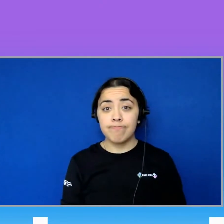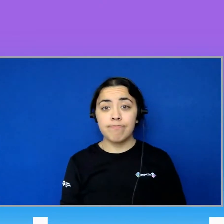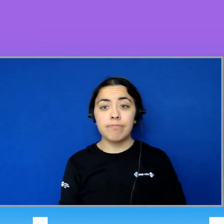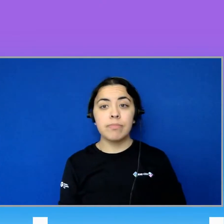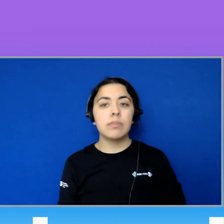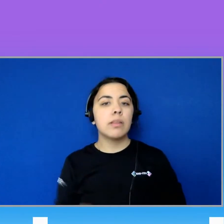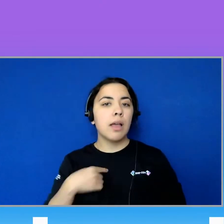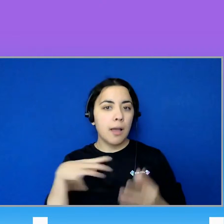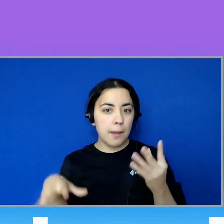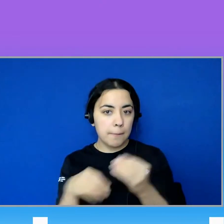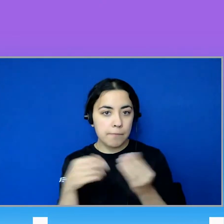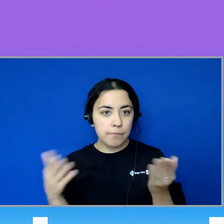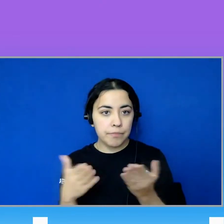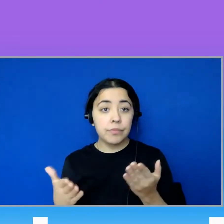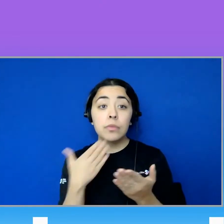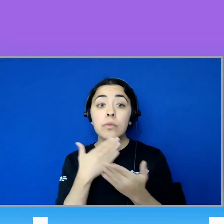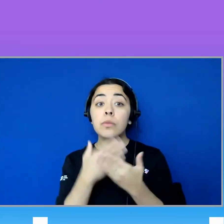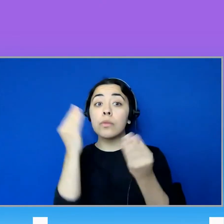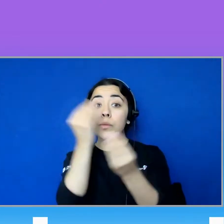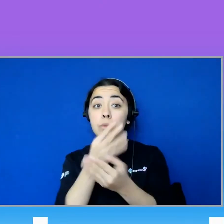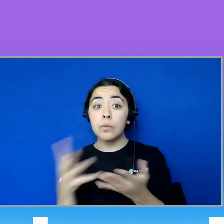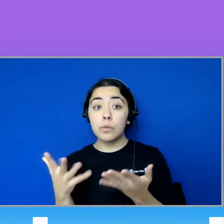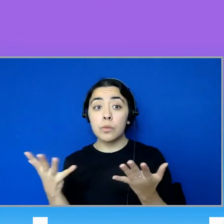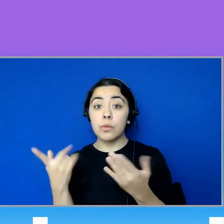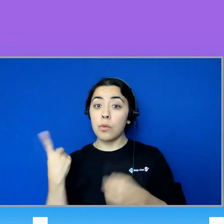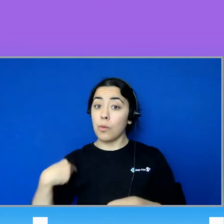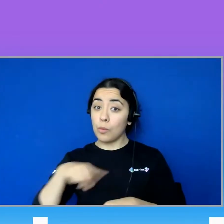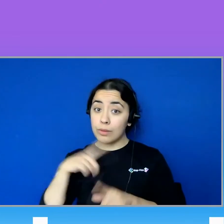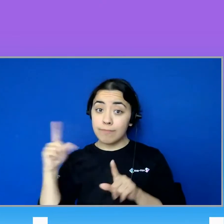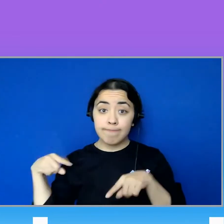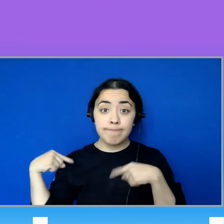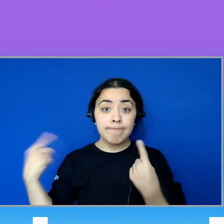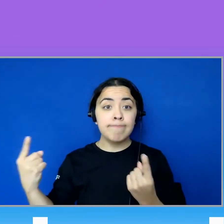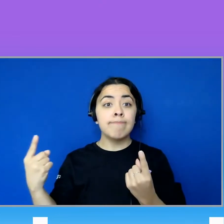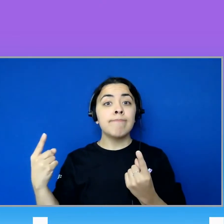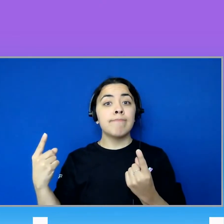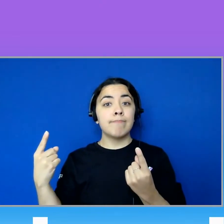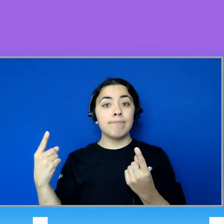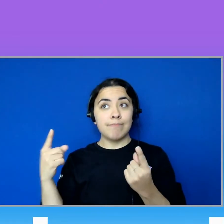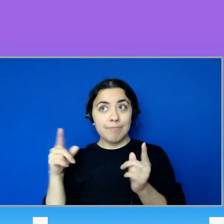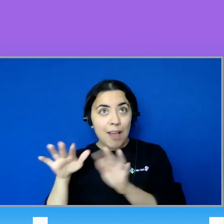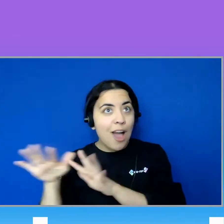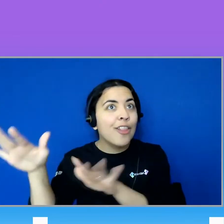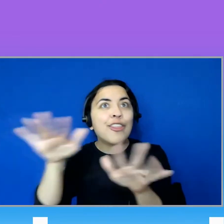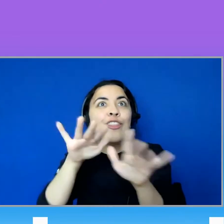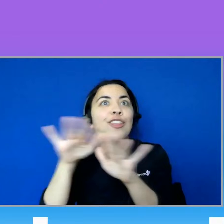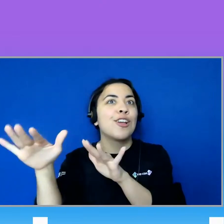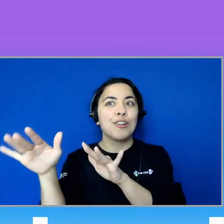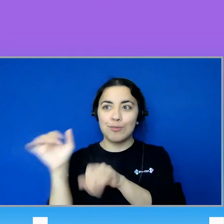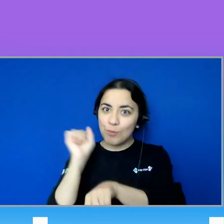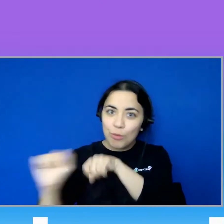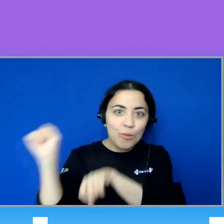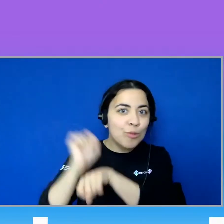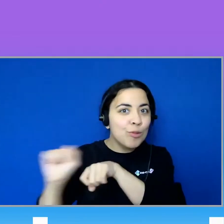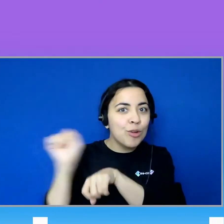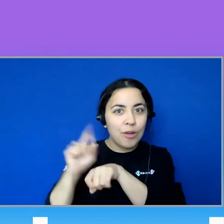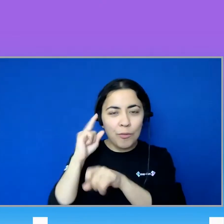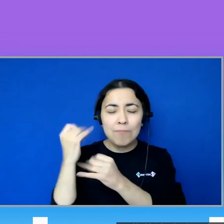good news is we have been out